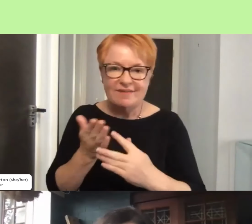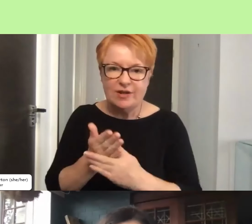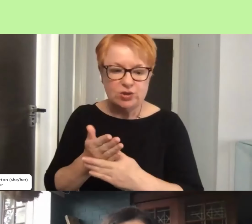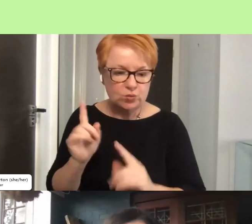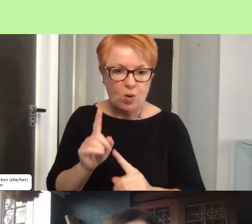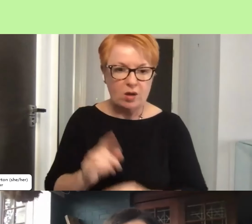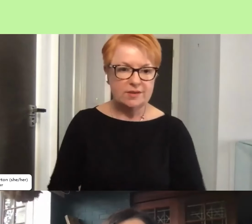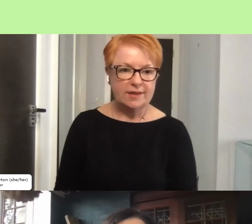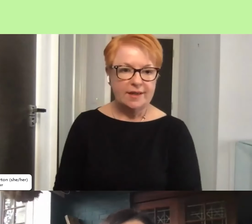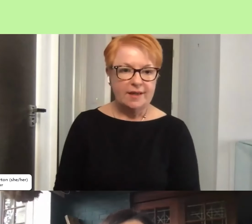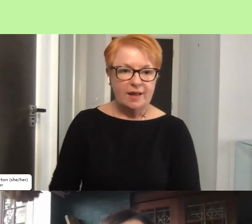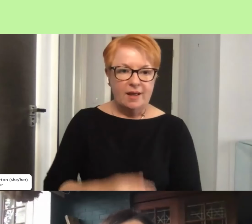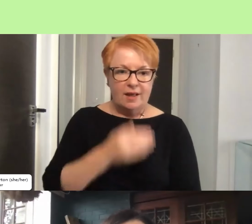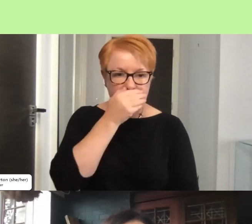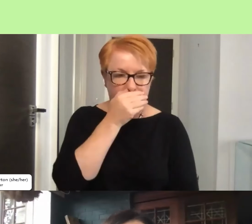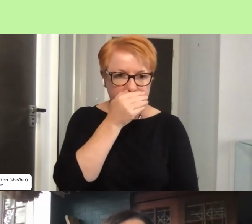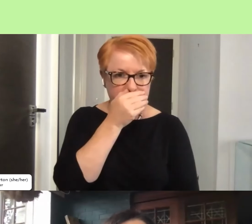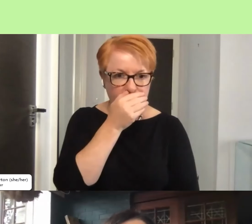I love that response.